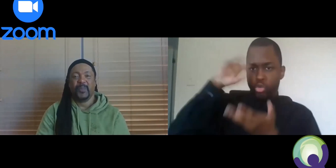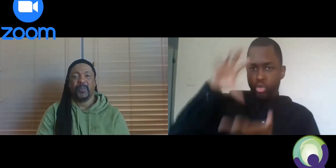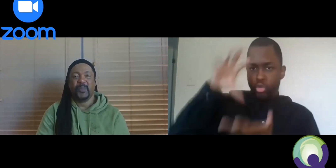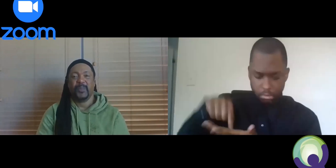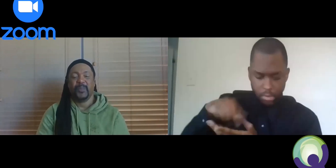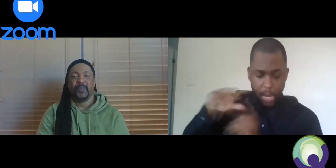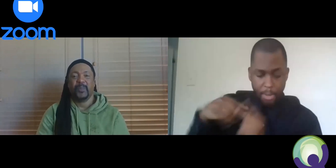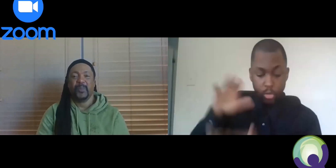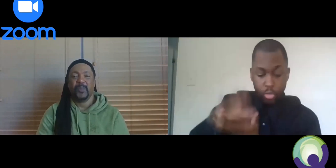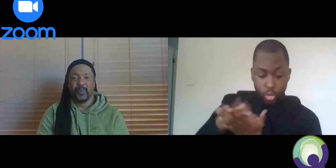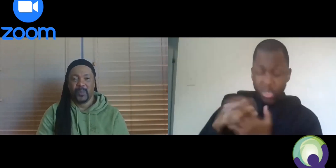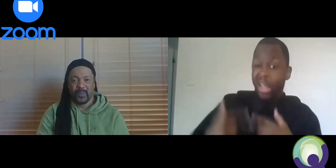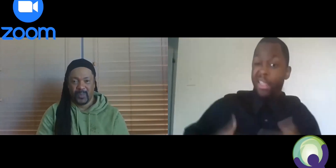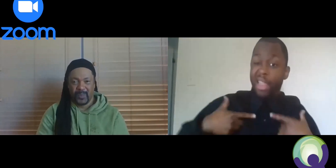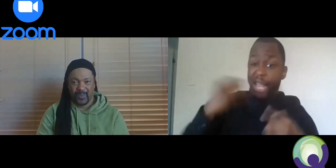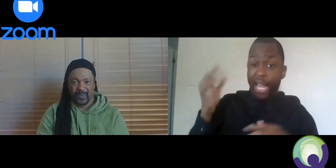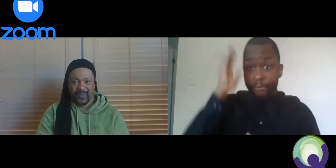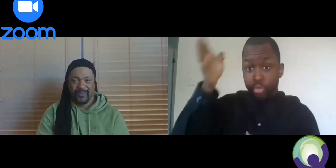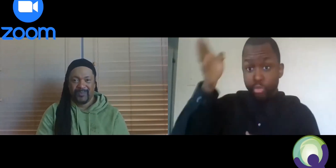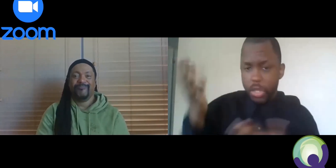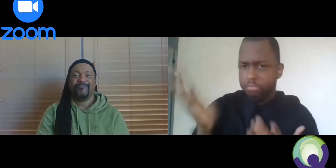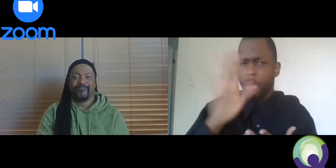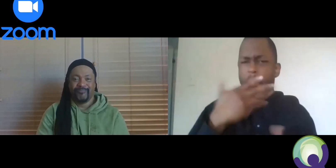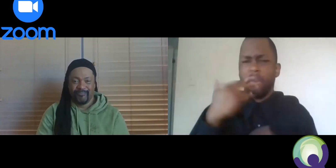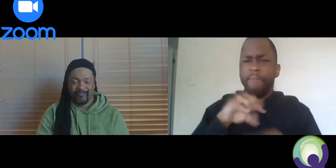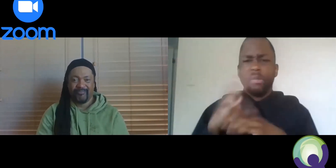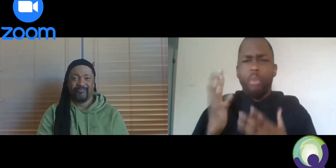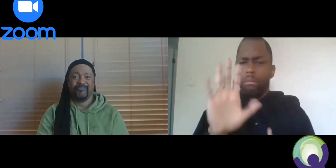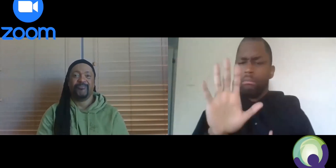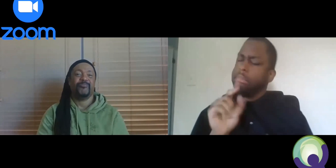students about school life and their future?